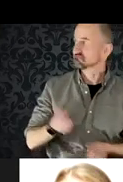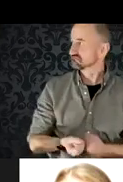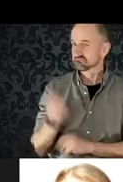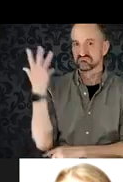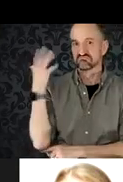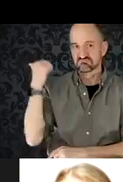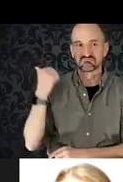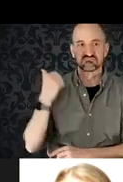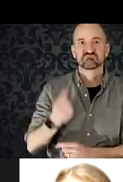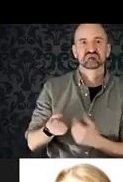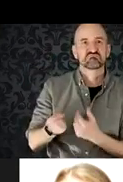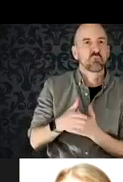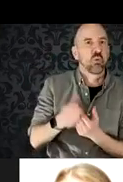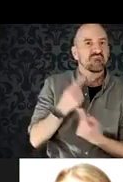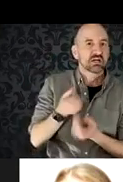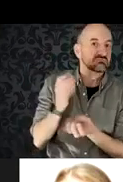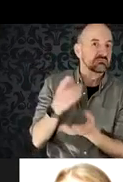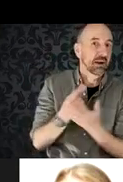. I just wanted to do a little